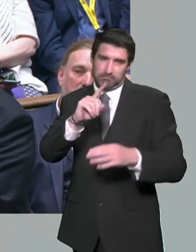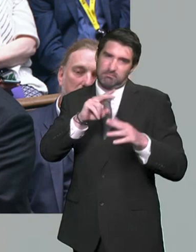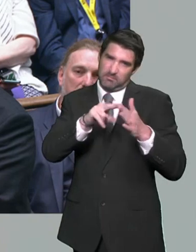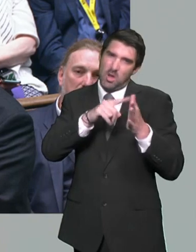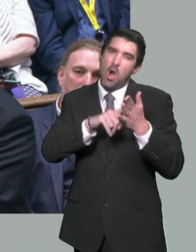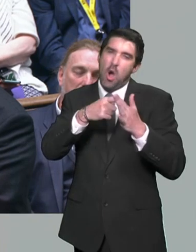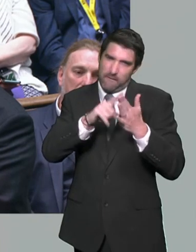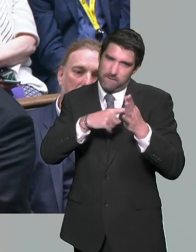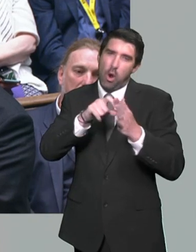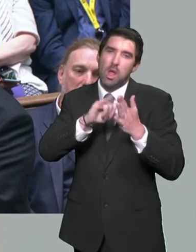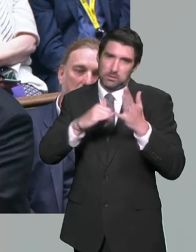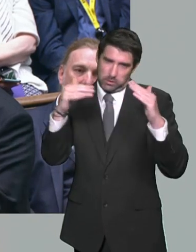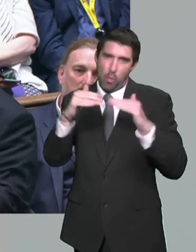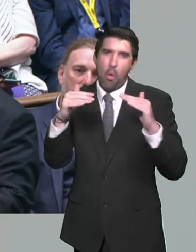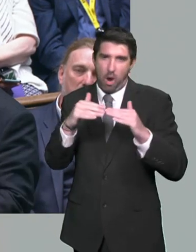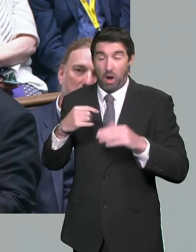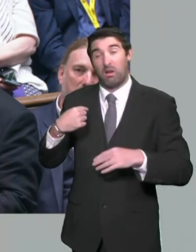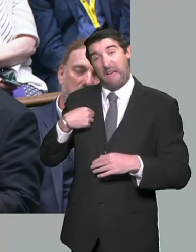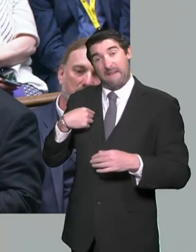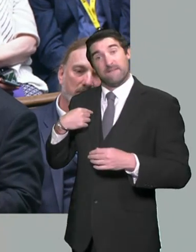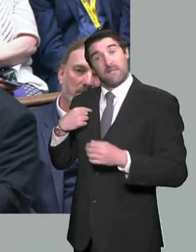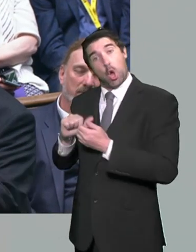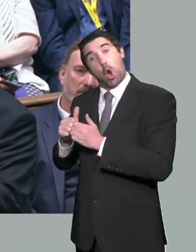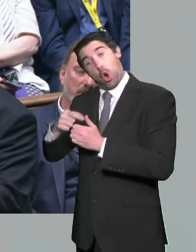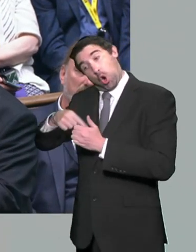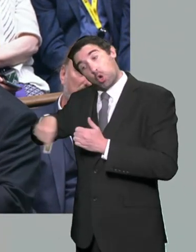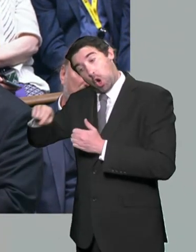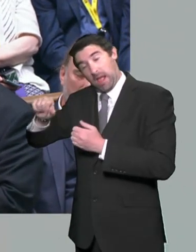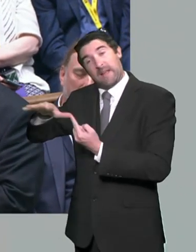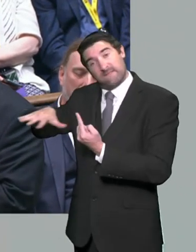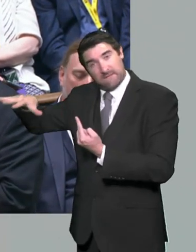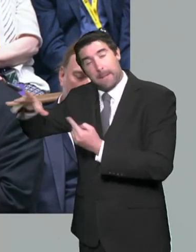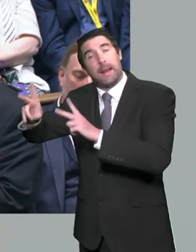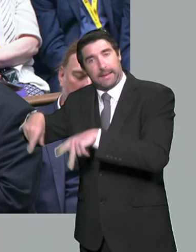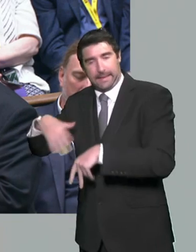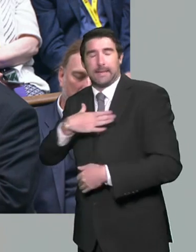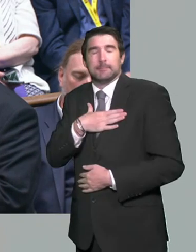In particular, our thoughts are with those who made the ultimate sacrifice.